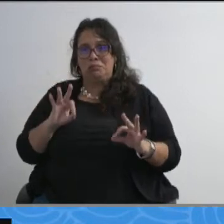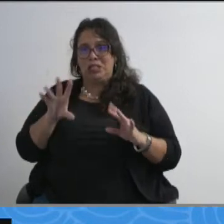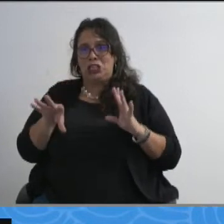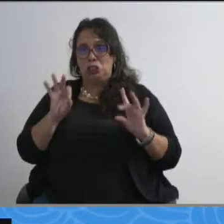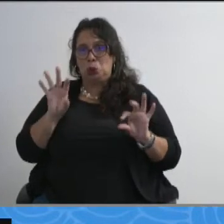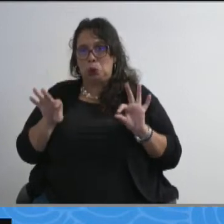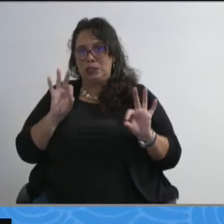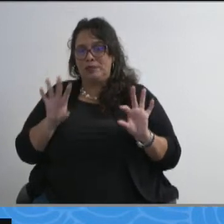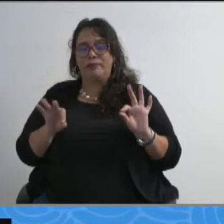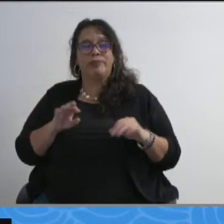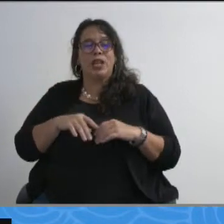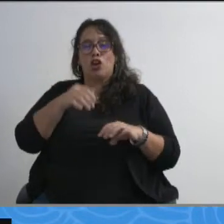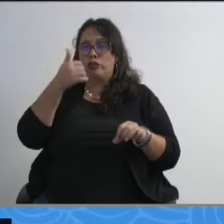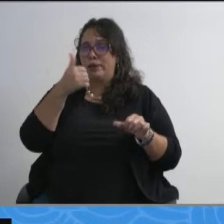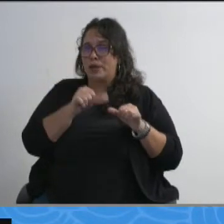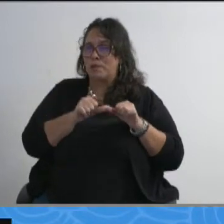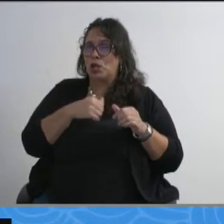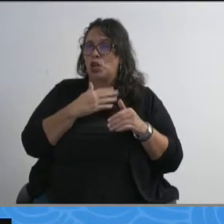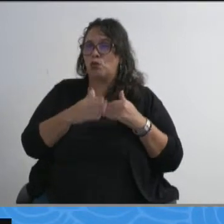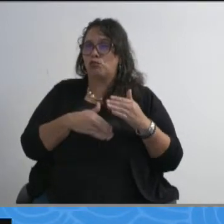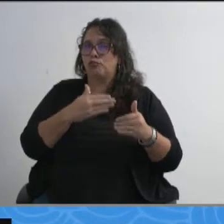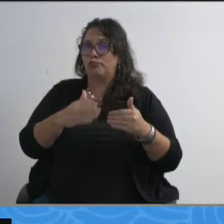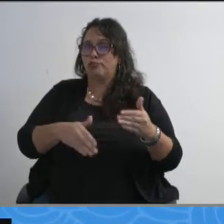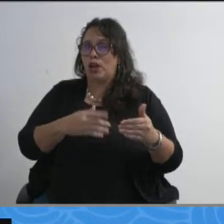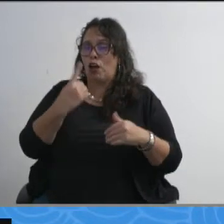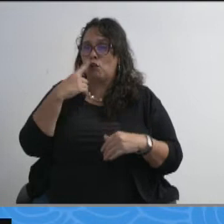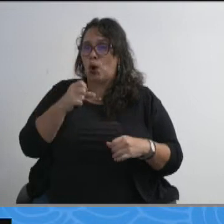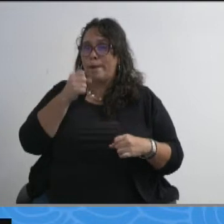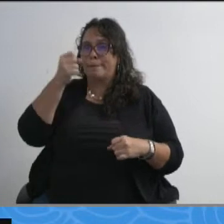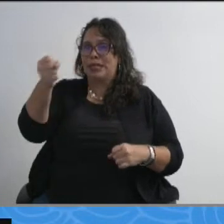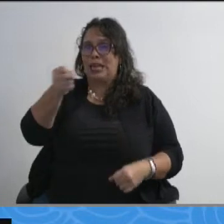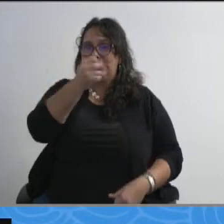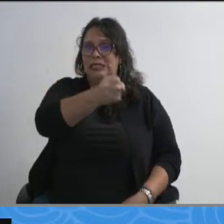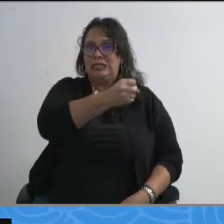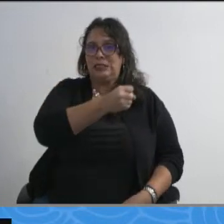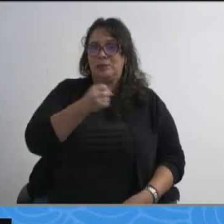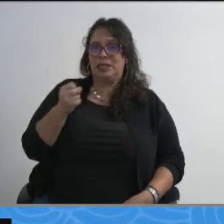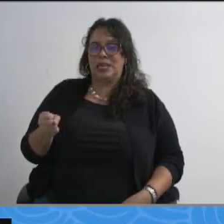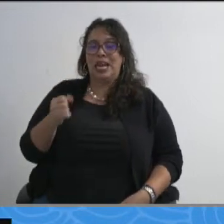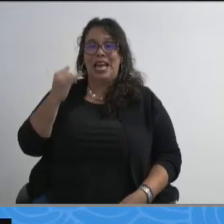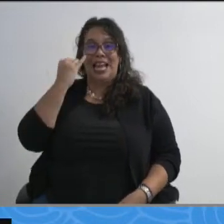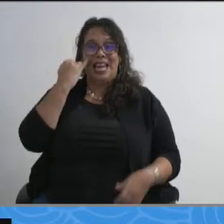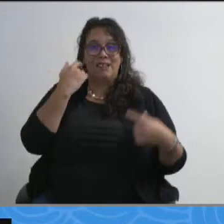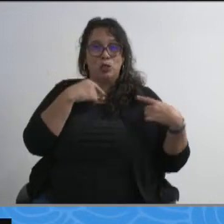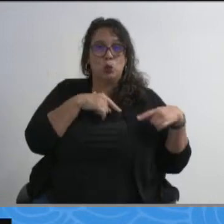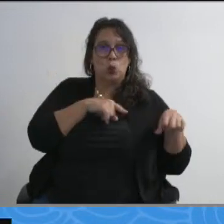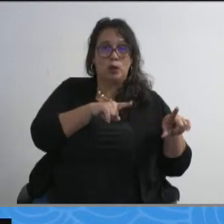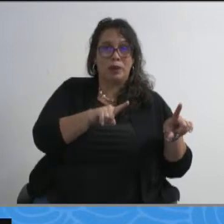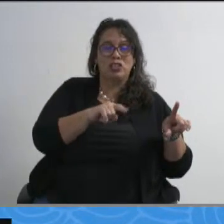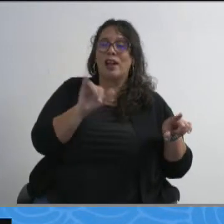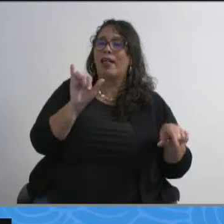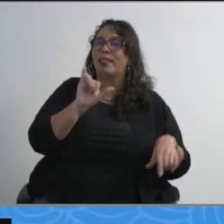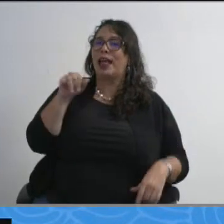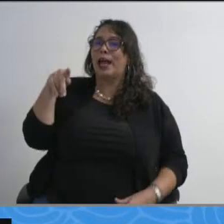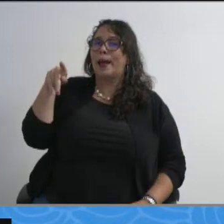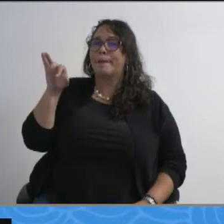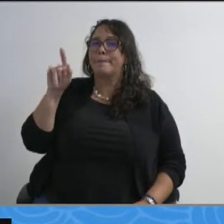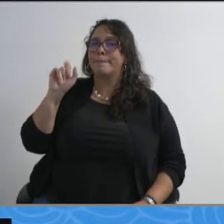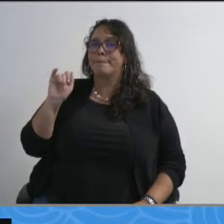the process and procedures for placement. Students who are dual-immersion, if they go to Patrick Henry, or if they go to Lafayette or Webster,